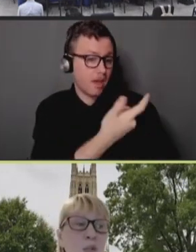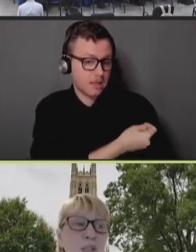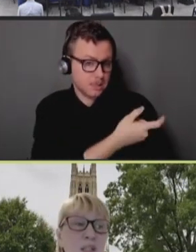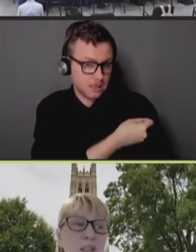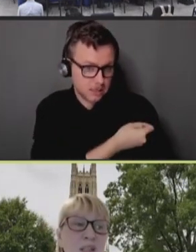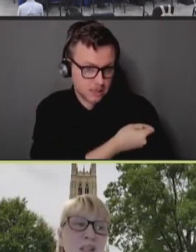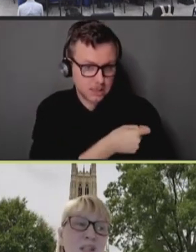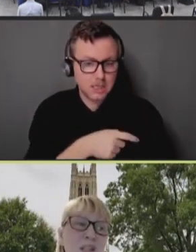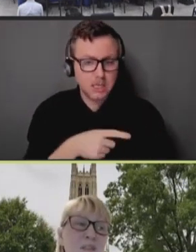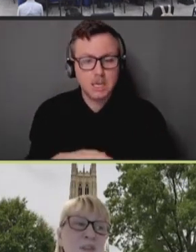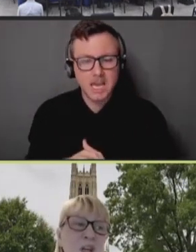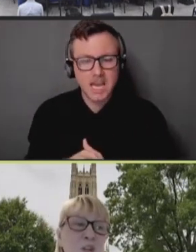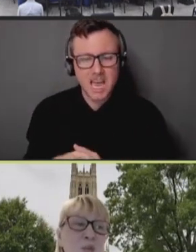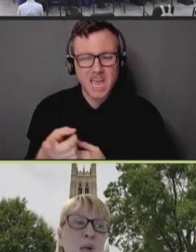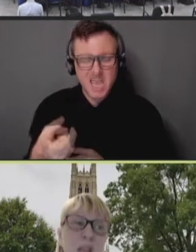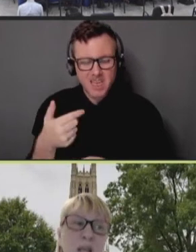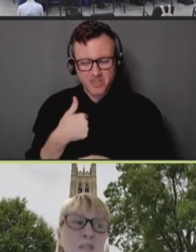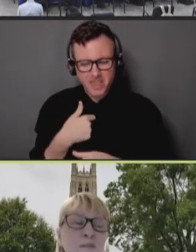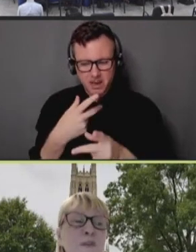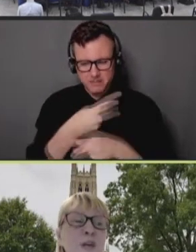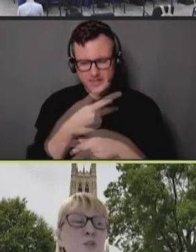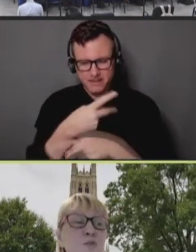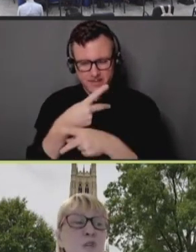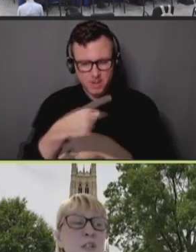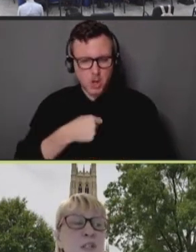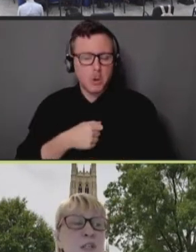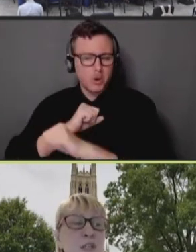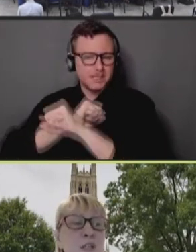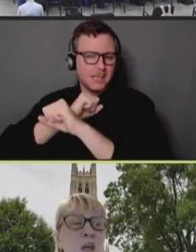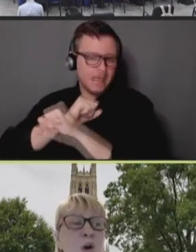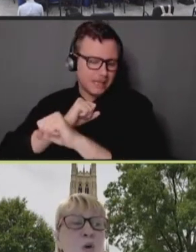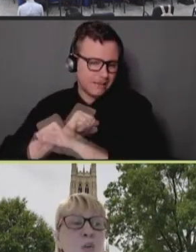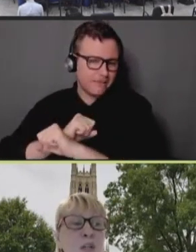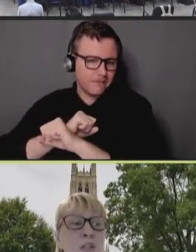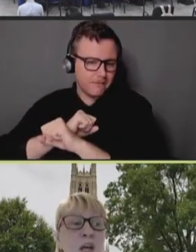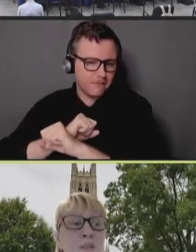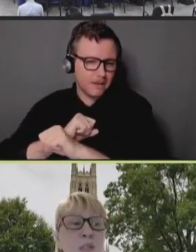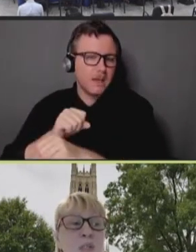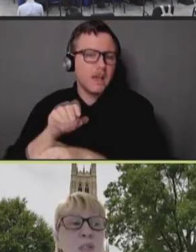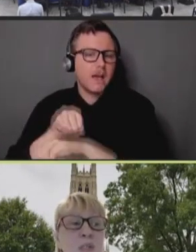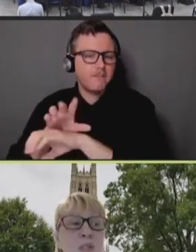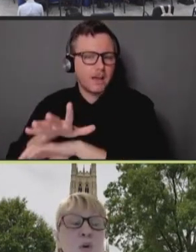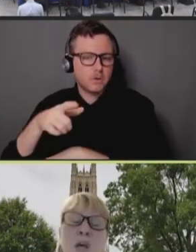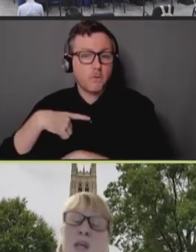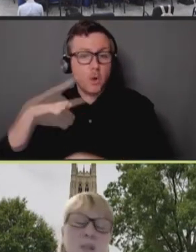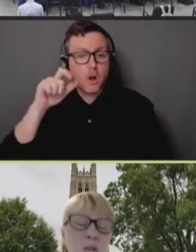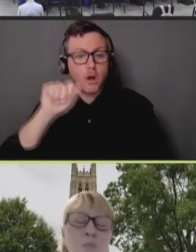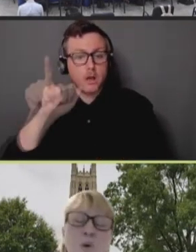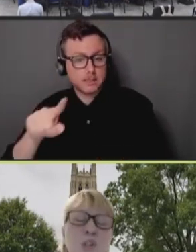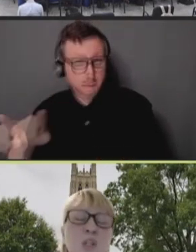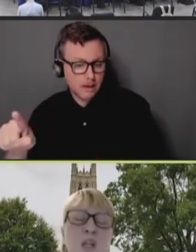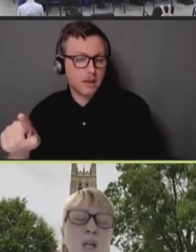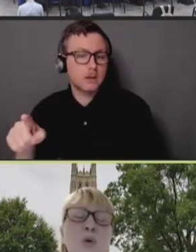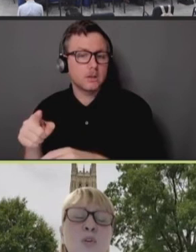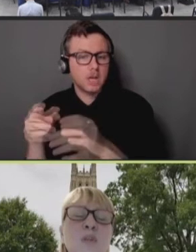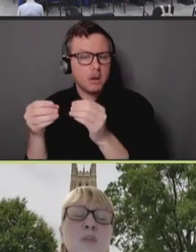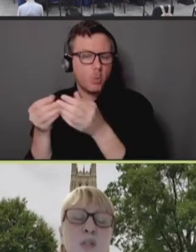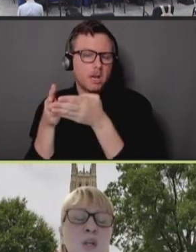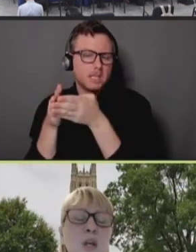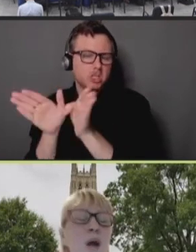effect -- the protective effects of vaccines on Alzheimer's disease and more generally on dementia.